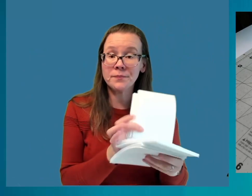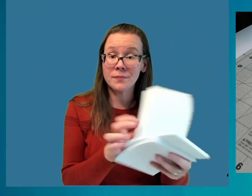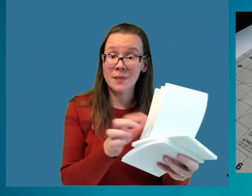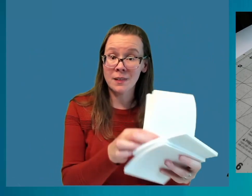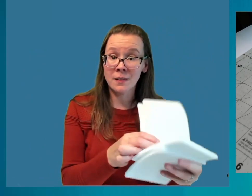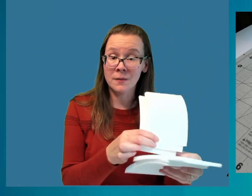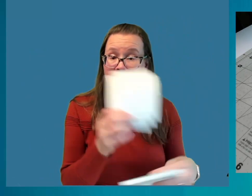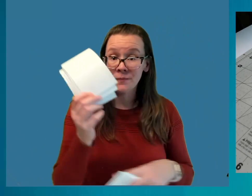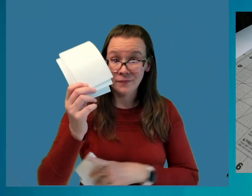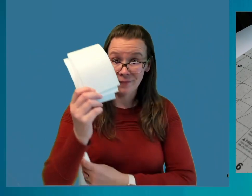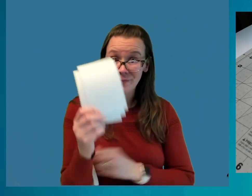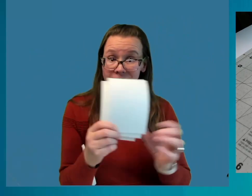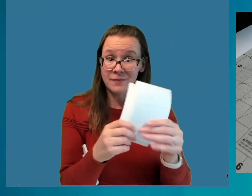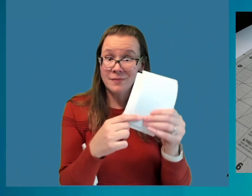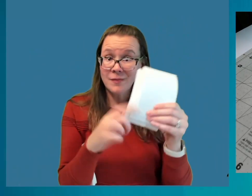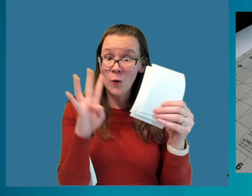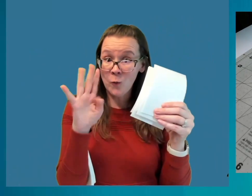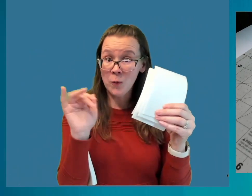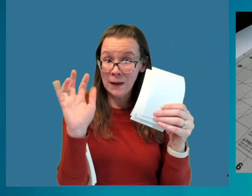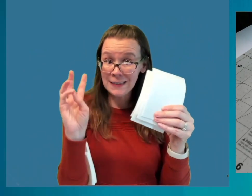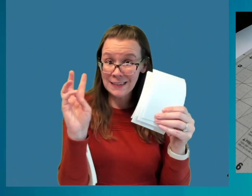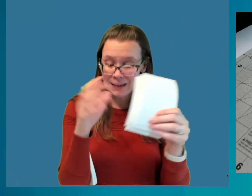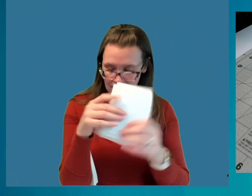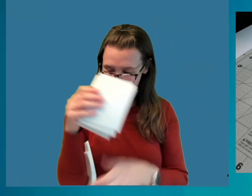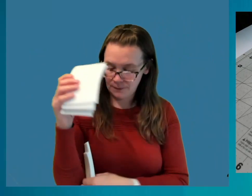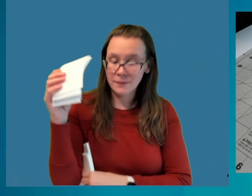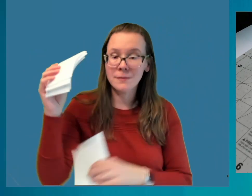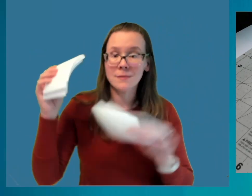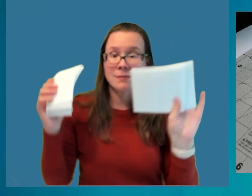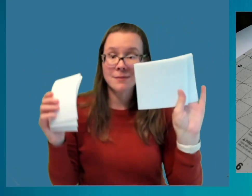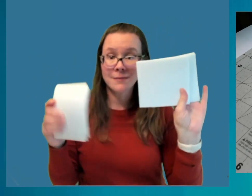There's just a tiny bit left over, um, and I just cut a whole strip of them.